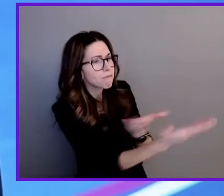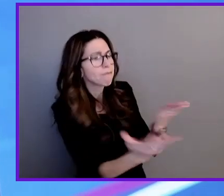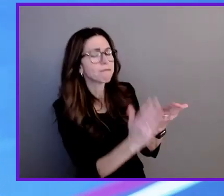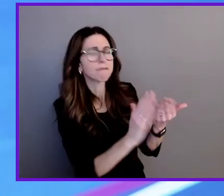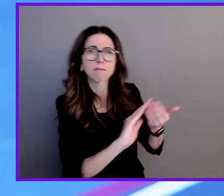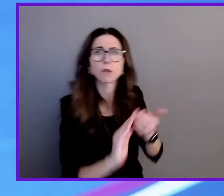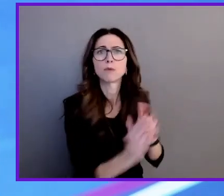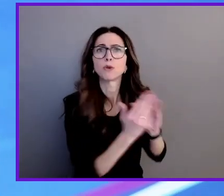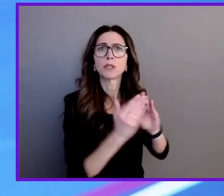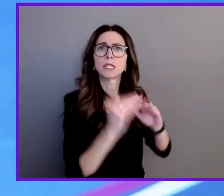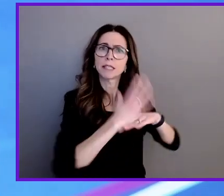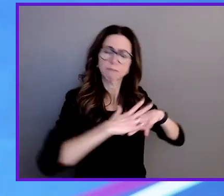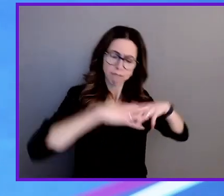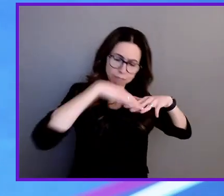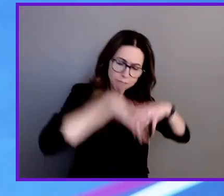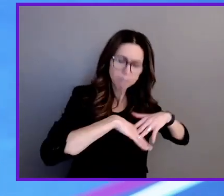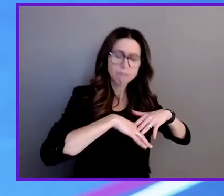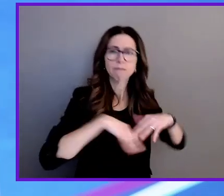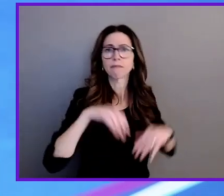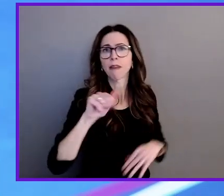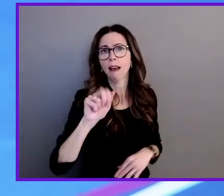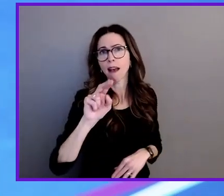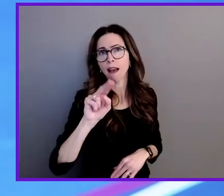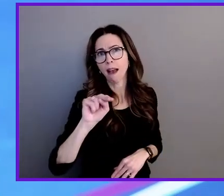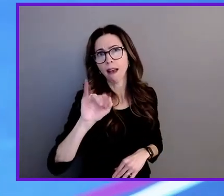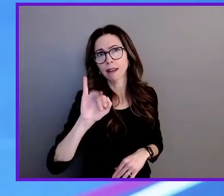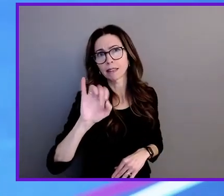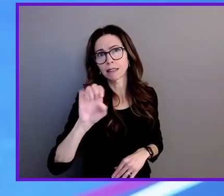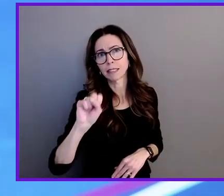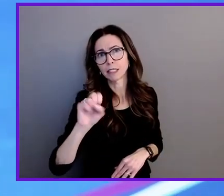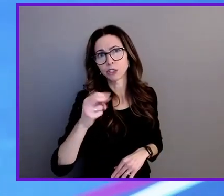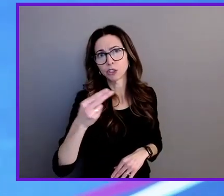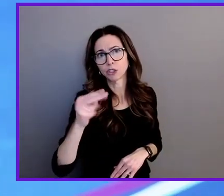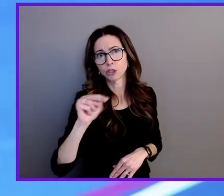the customary keepers and defenders of the lands we are on today.